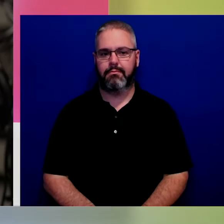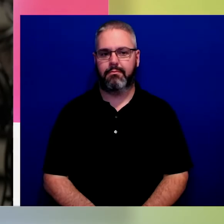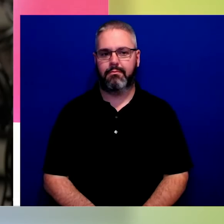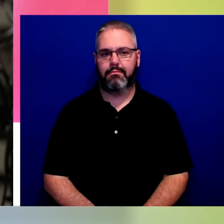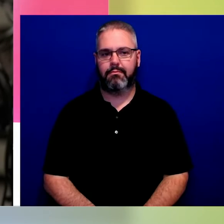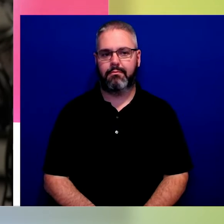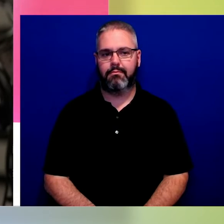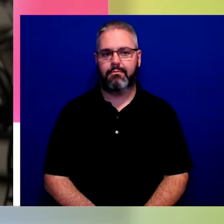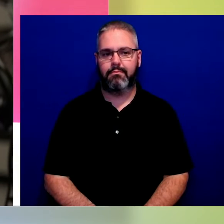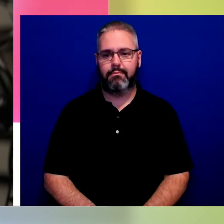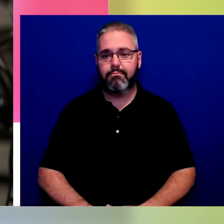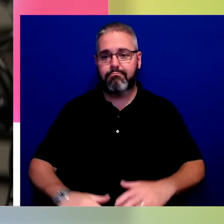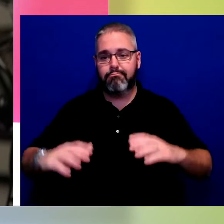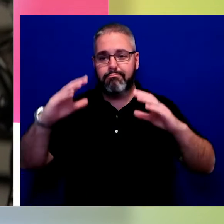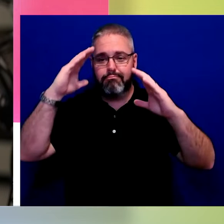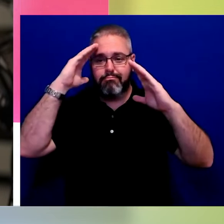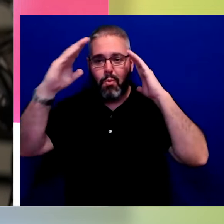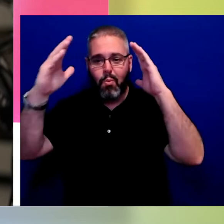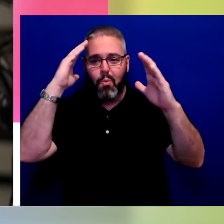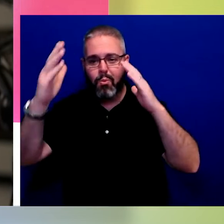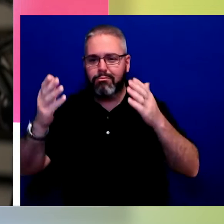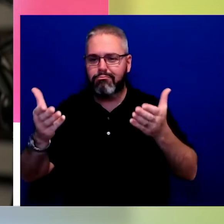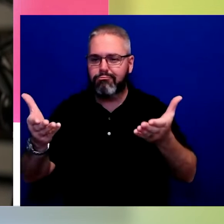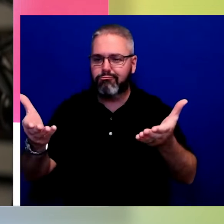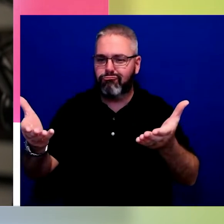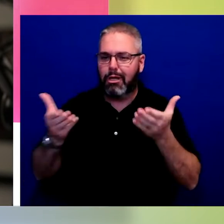Hi there, folks. Welcome to Outside In. I'm Jenny Lay-Flurrie,